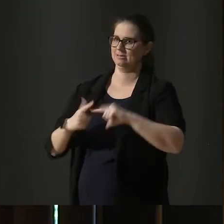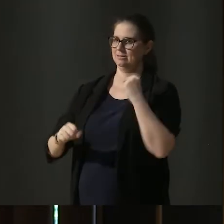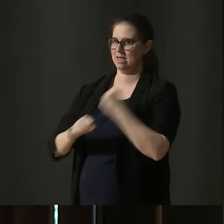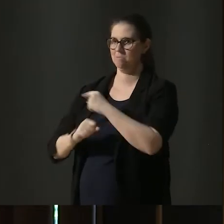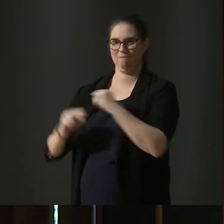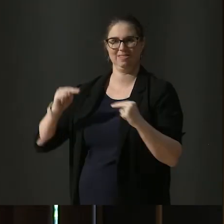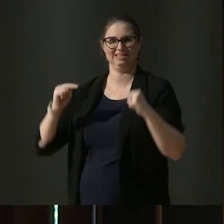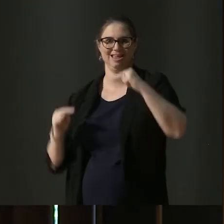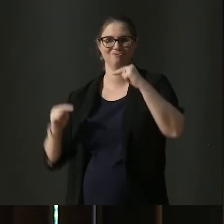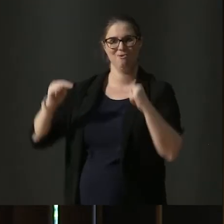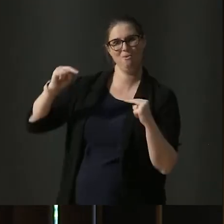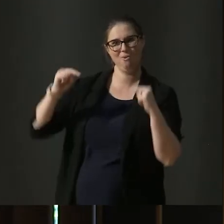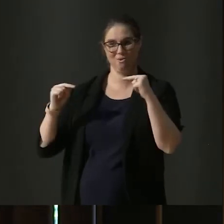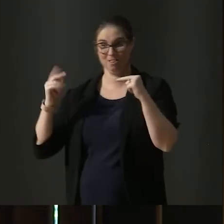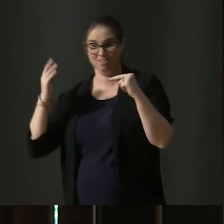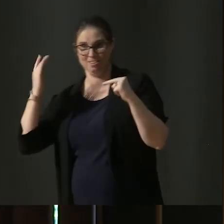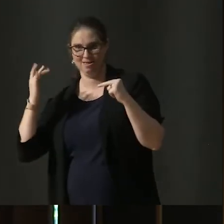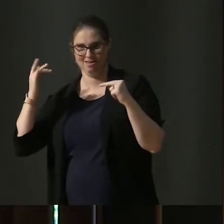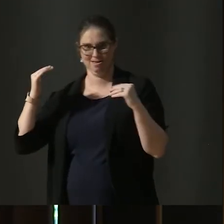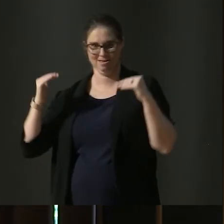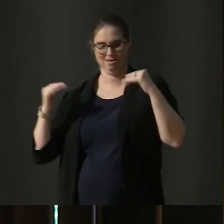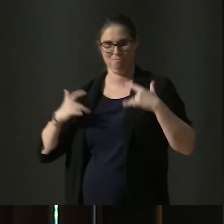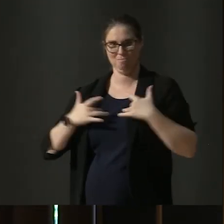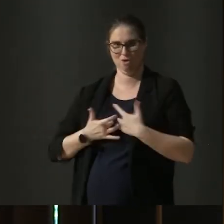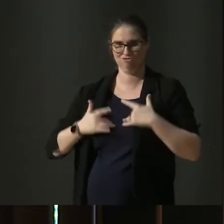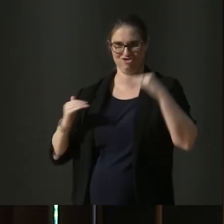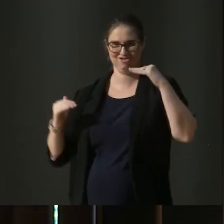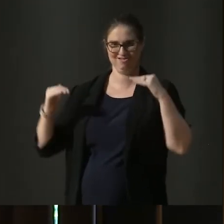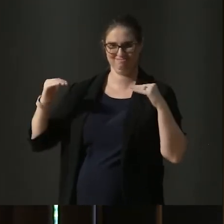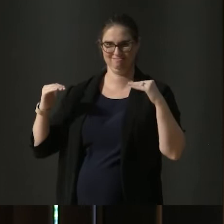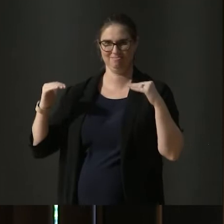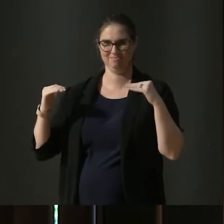Now, this might sound really easy putting words to children's feelings,